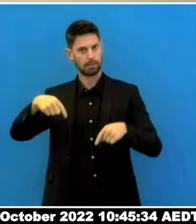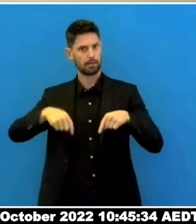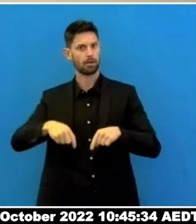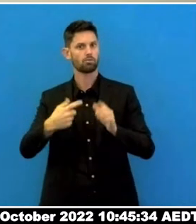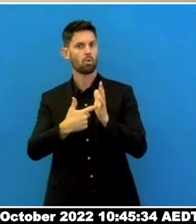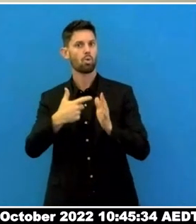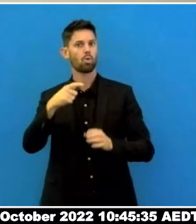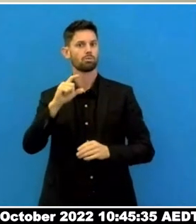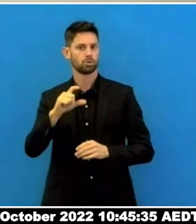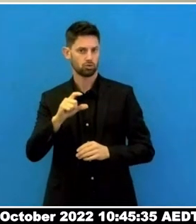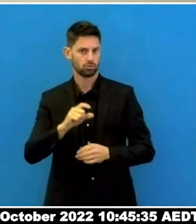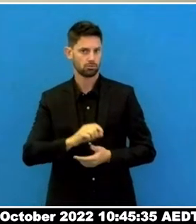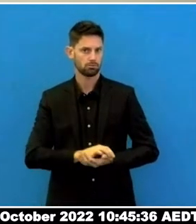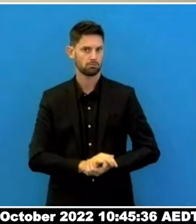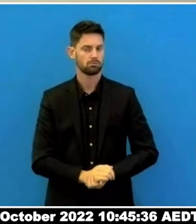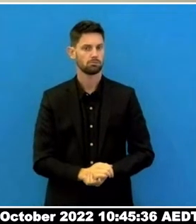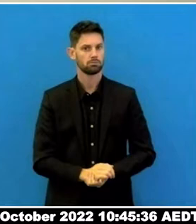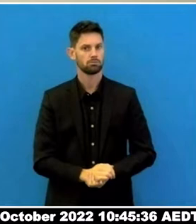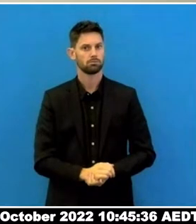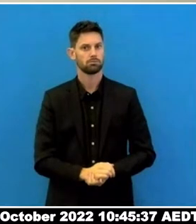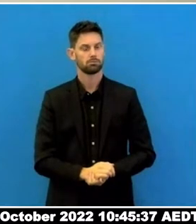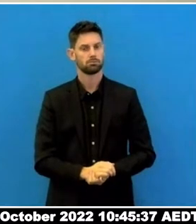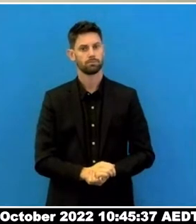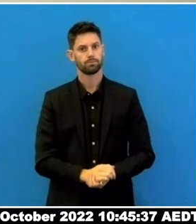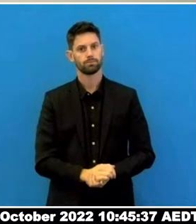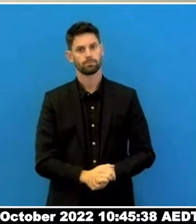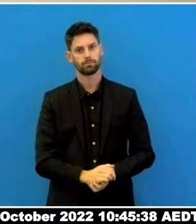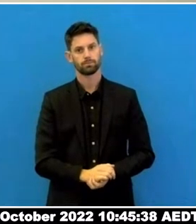Neglect and Exploitation of People with Disability.